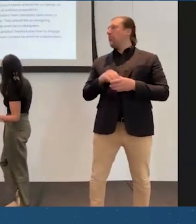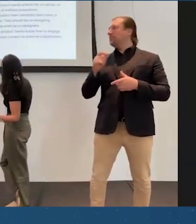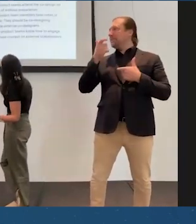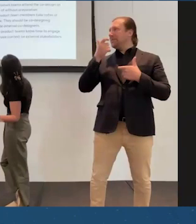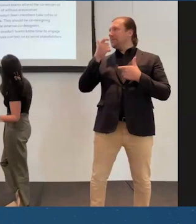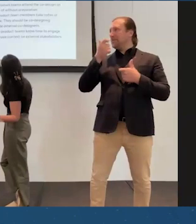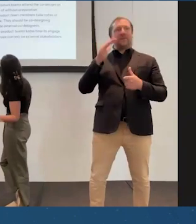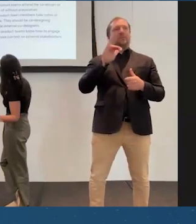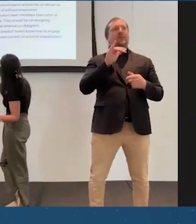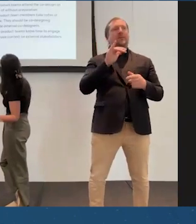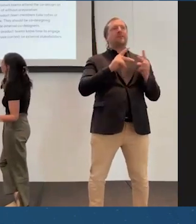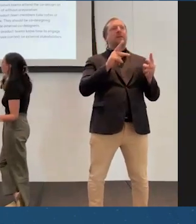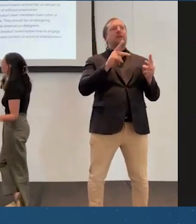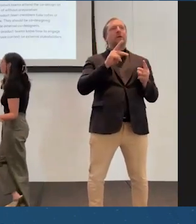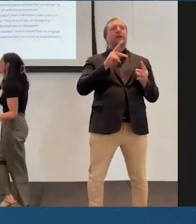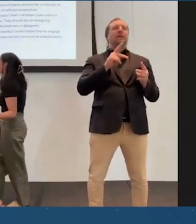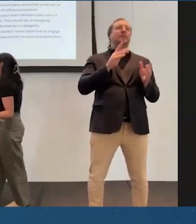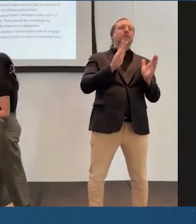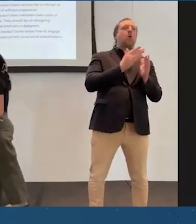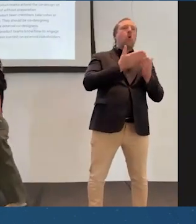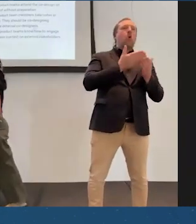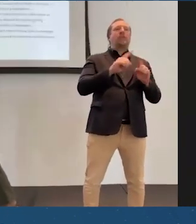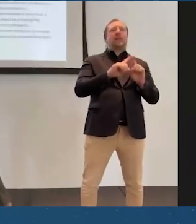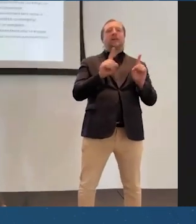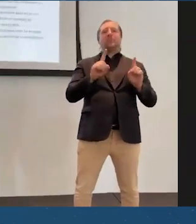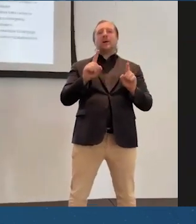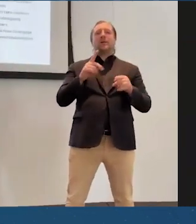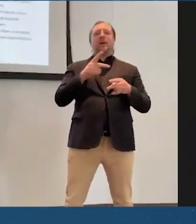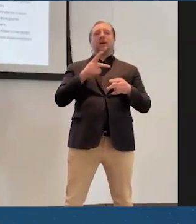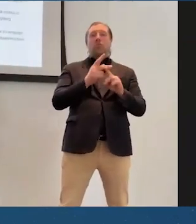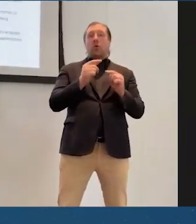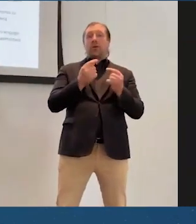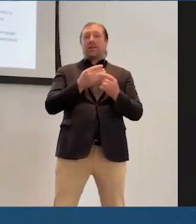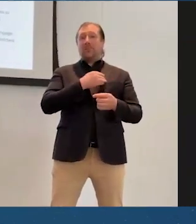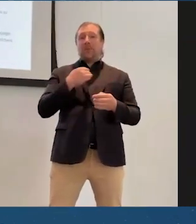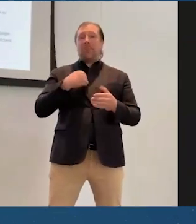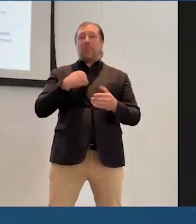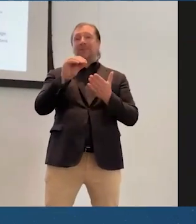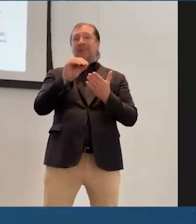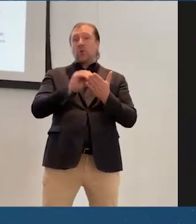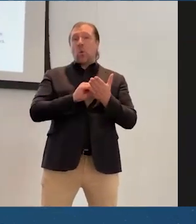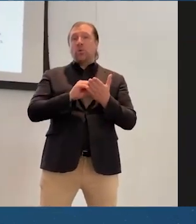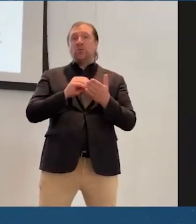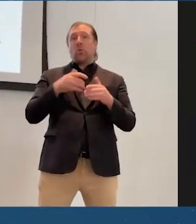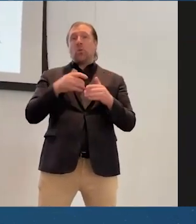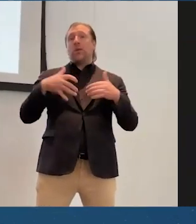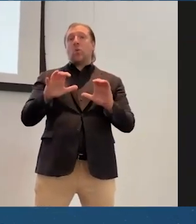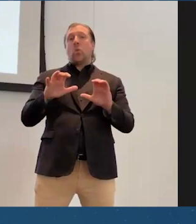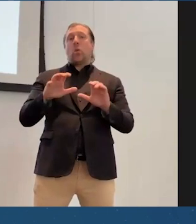It seems like a very minuscule thing, but have product team members take notes or facilitate. What we don't want is for people to feel like we're